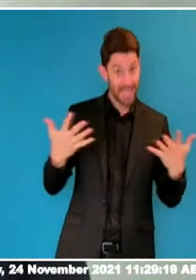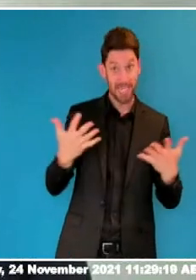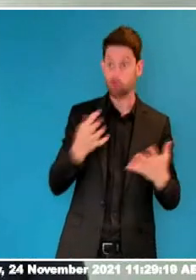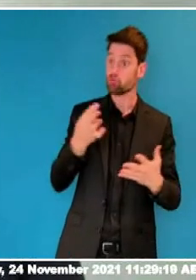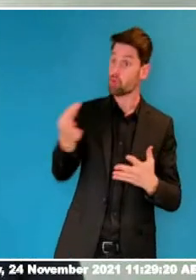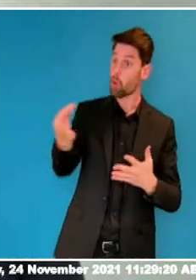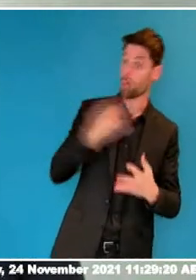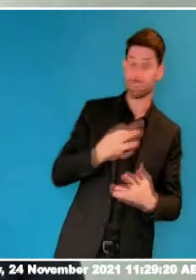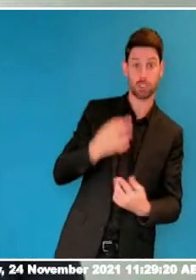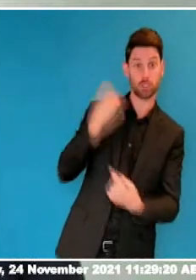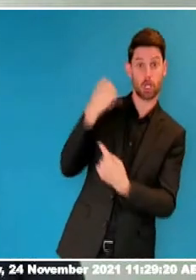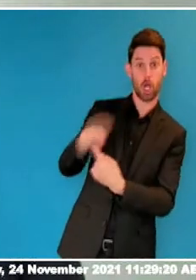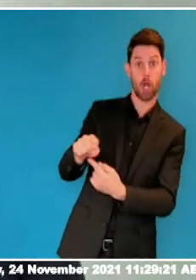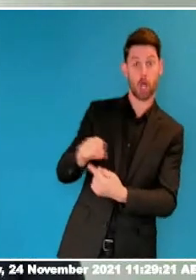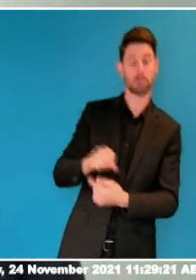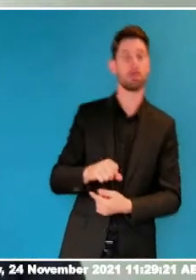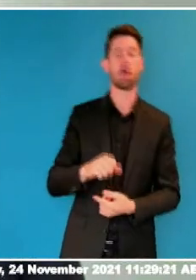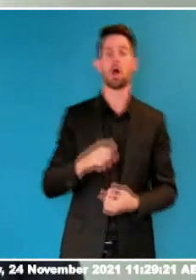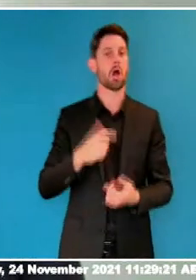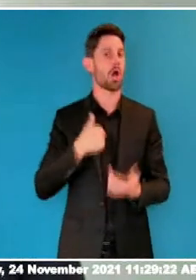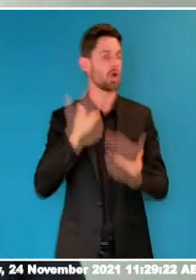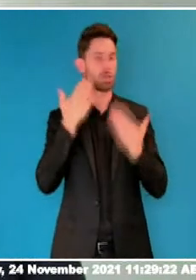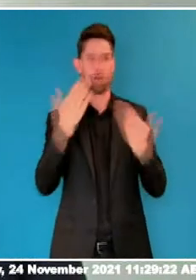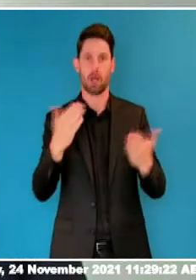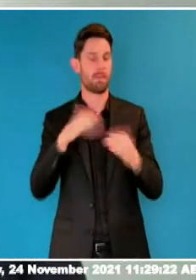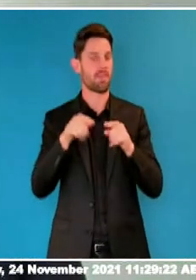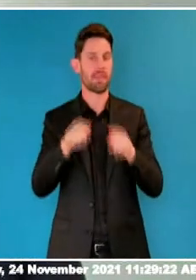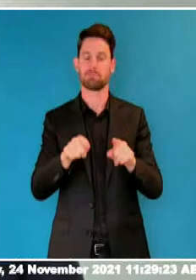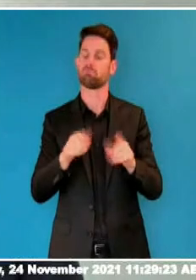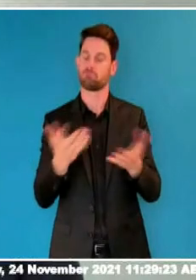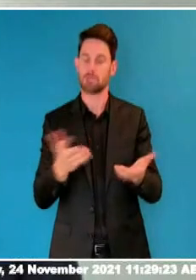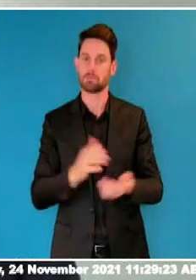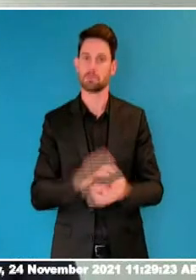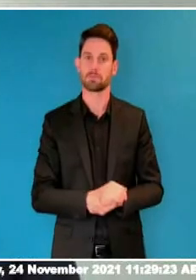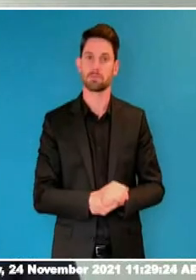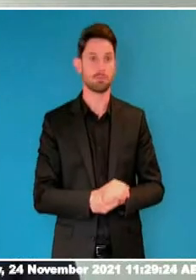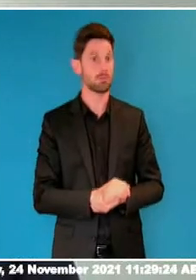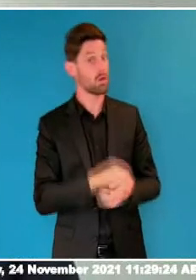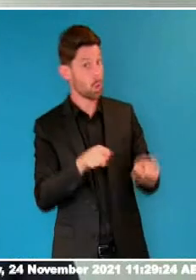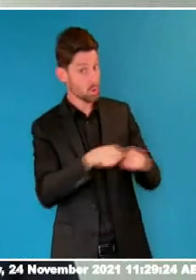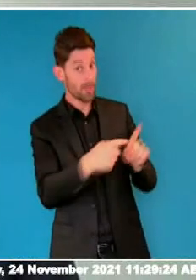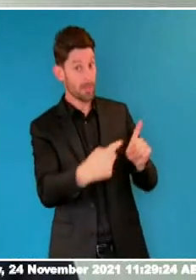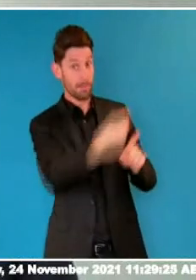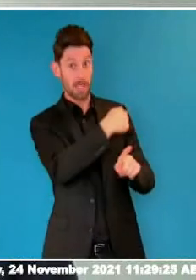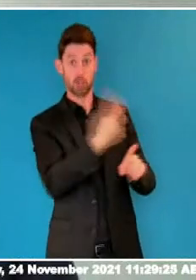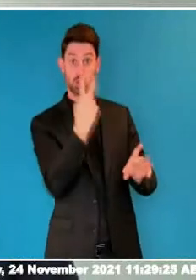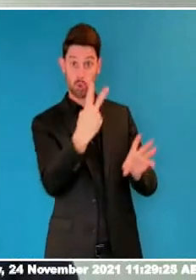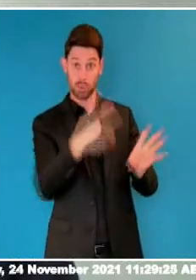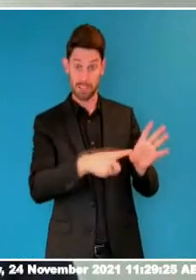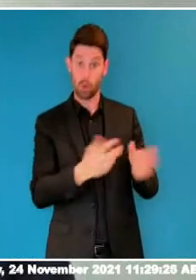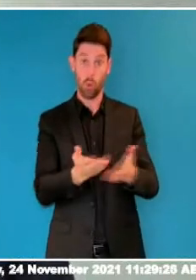No, not to my knowledge. Is it true to say that in the past two years, all requests for adjustments made